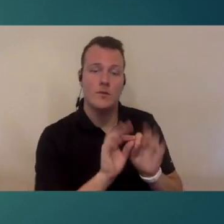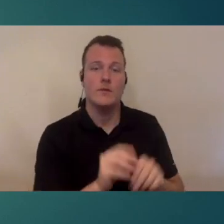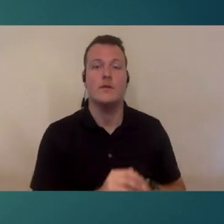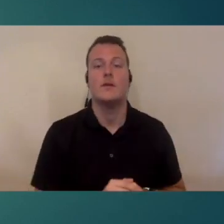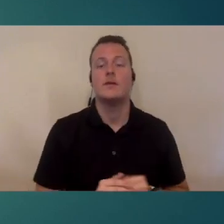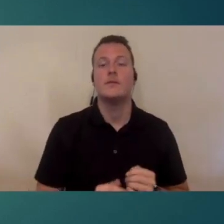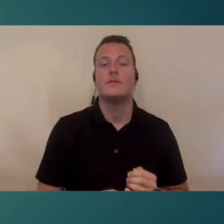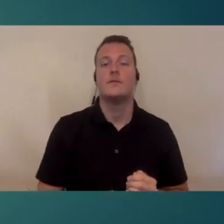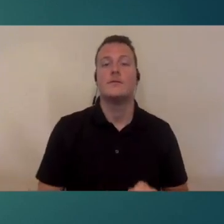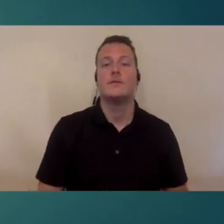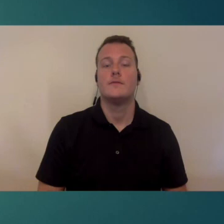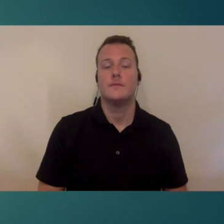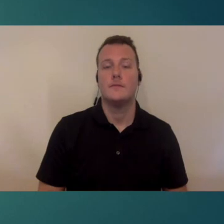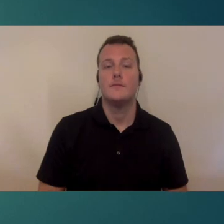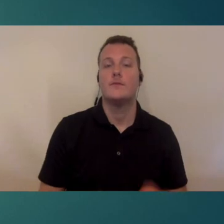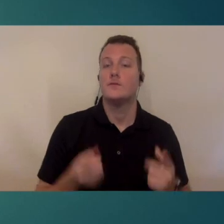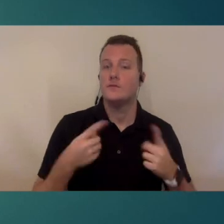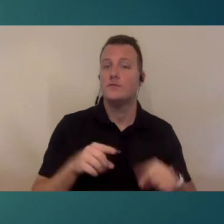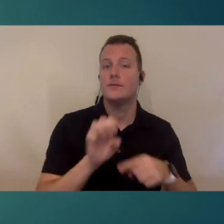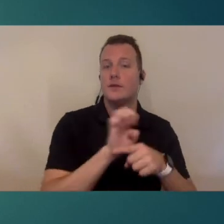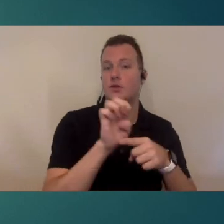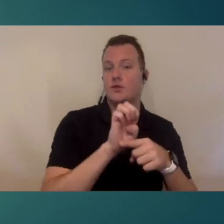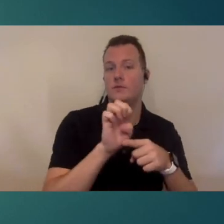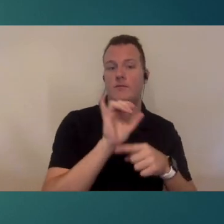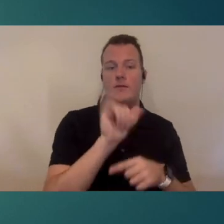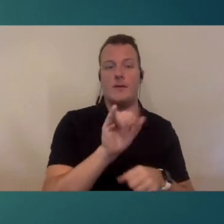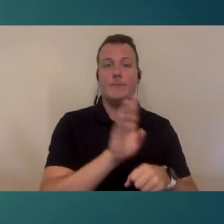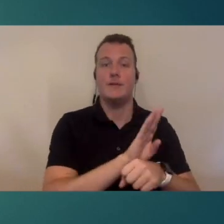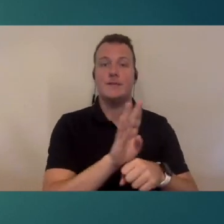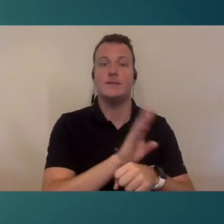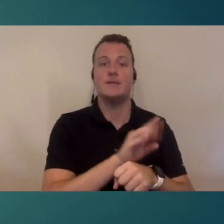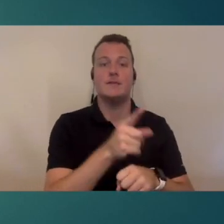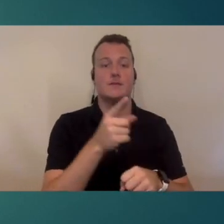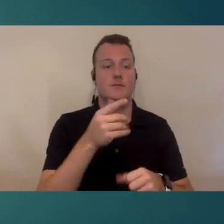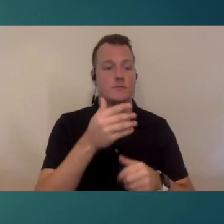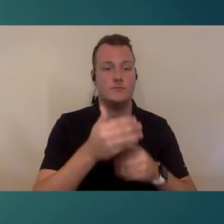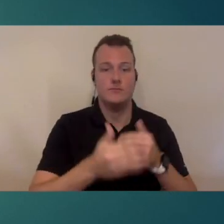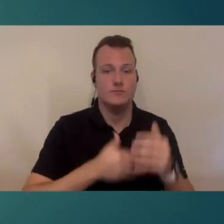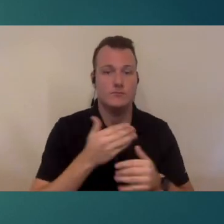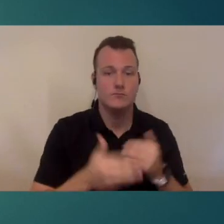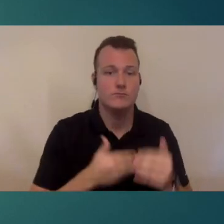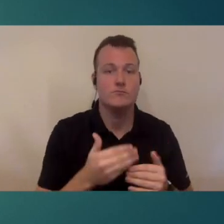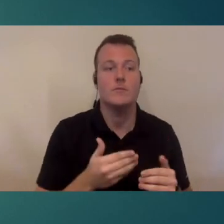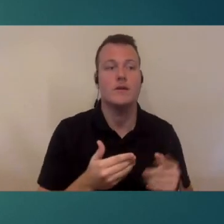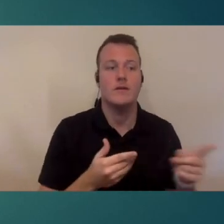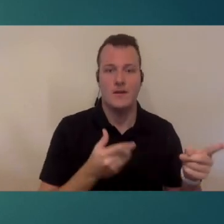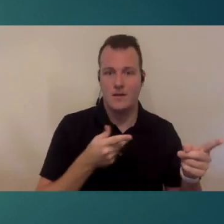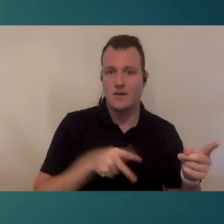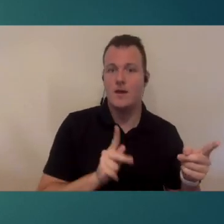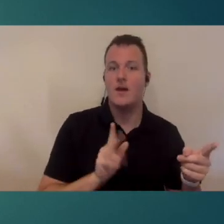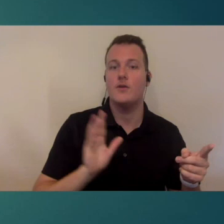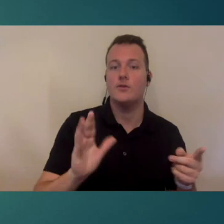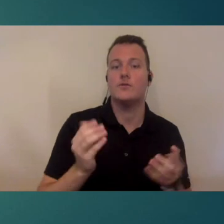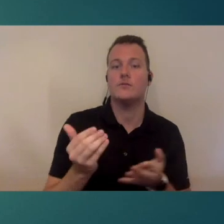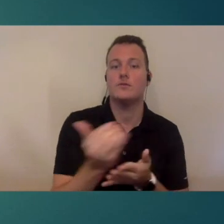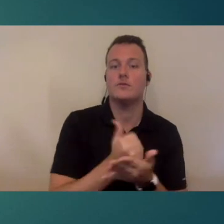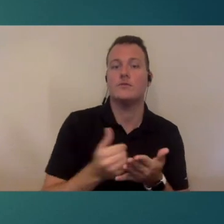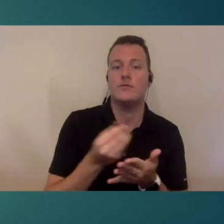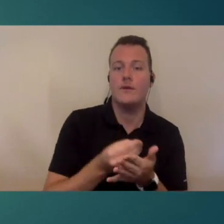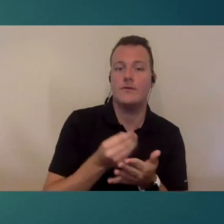your externship, the practice you're in allows you to generate revenue, to see